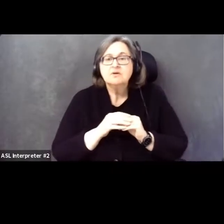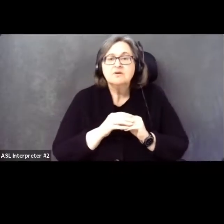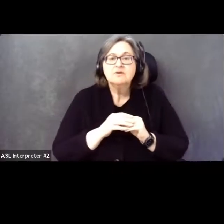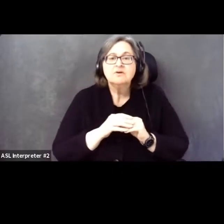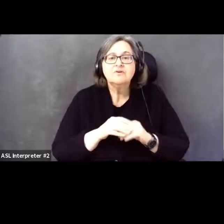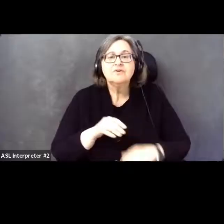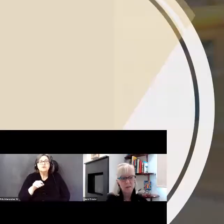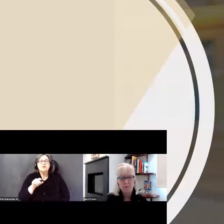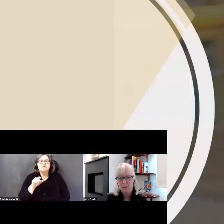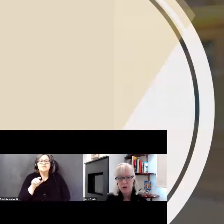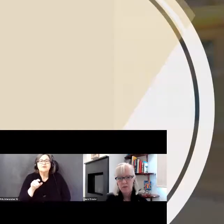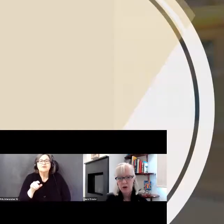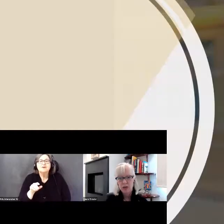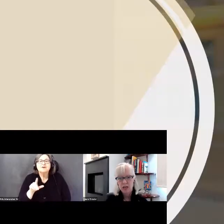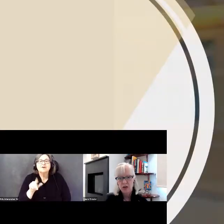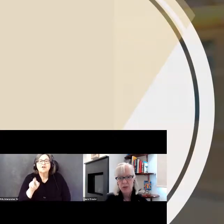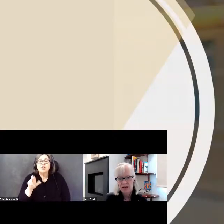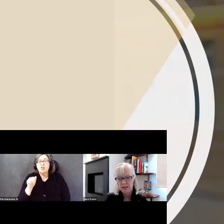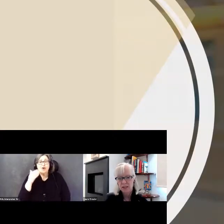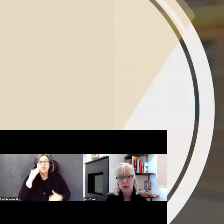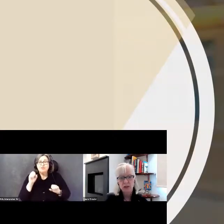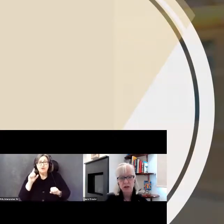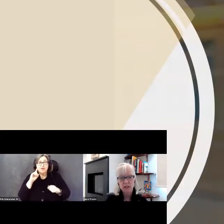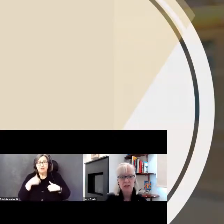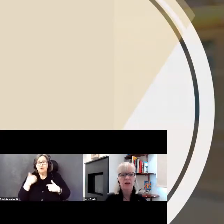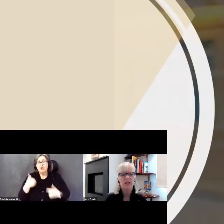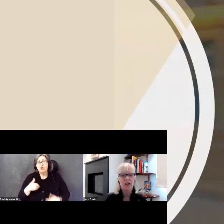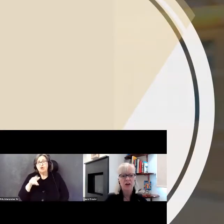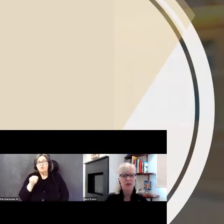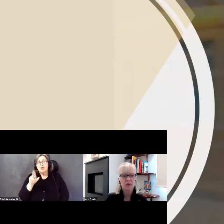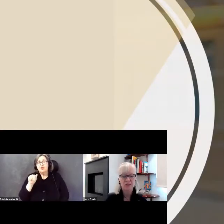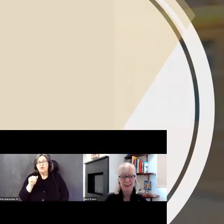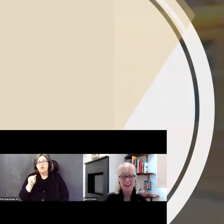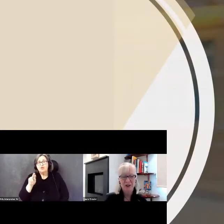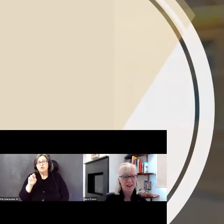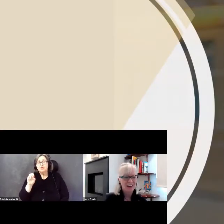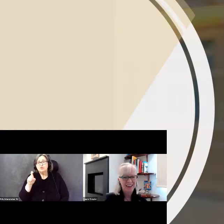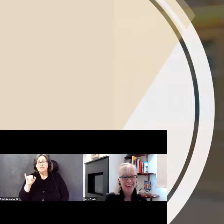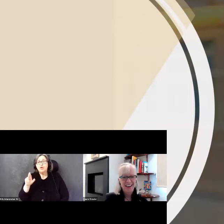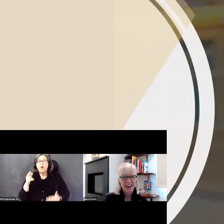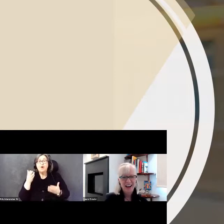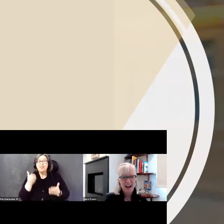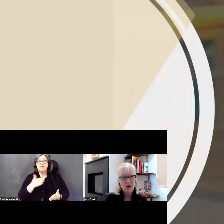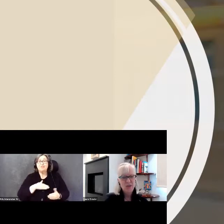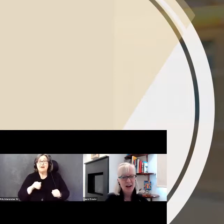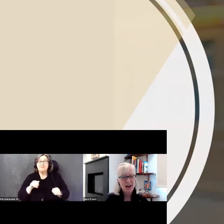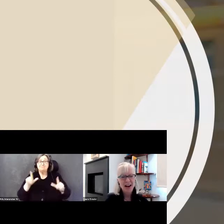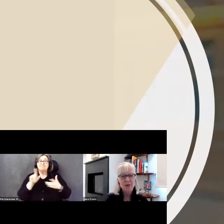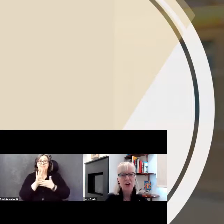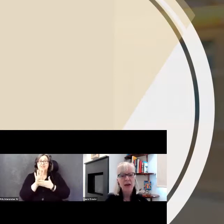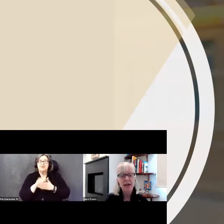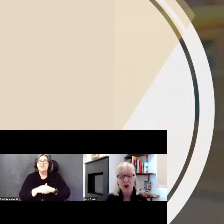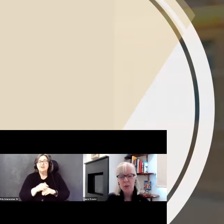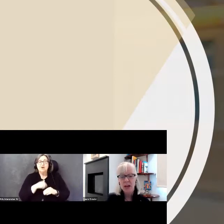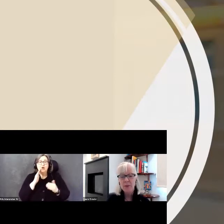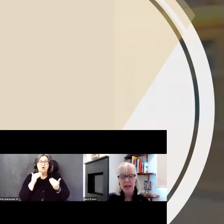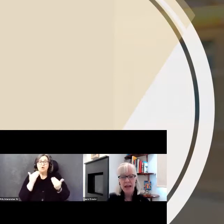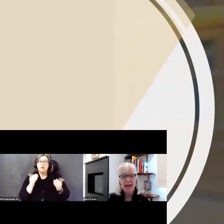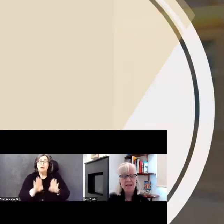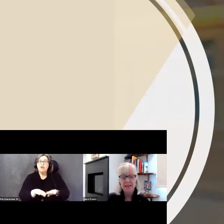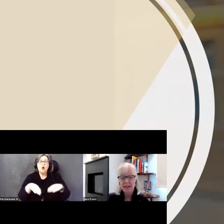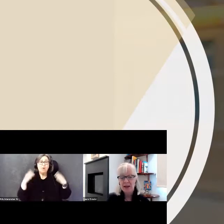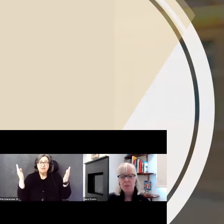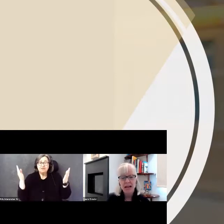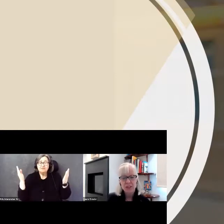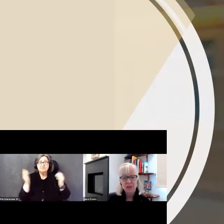I don't know if folks can hear me. This is Laura Trexler. I'm going to open up. I'm